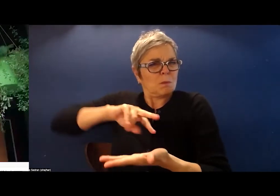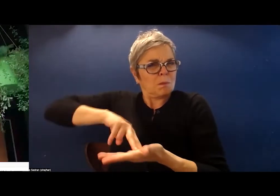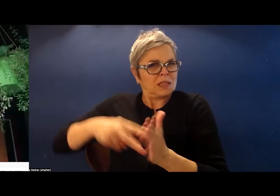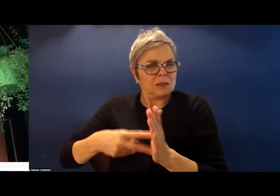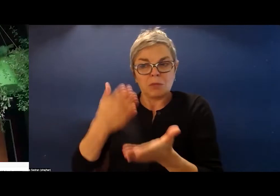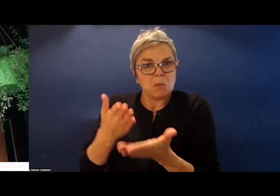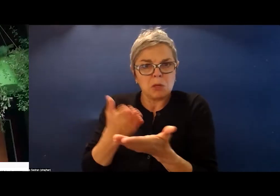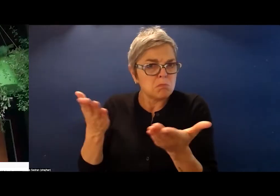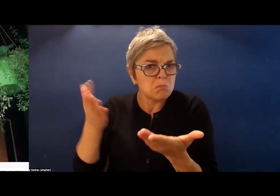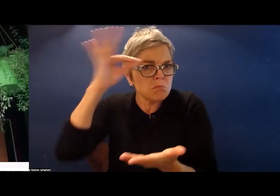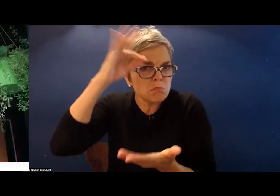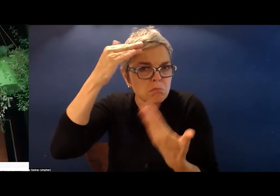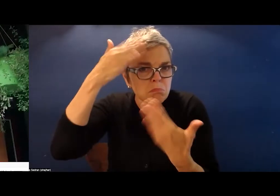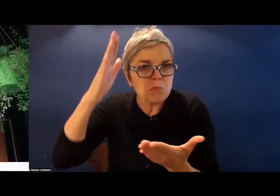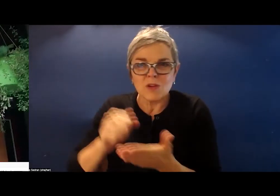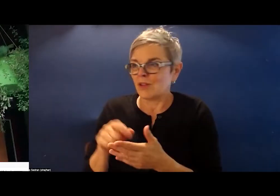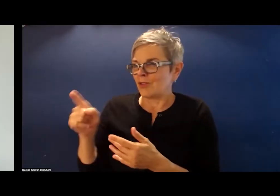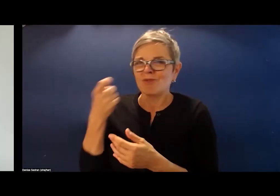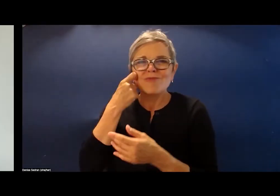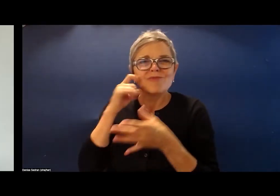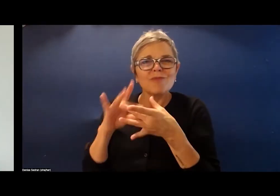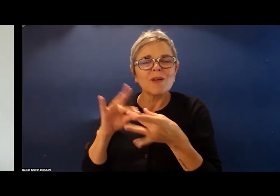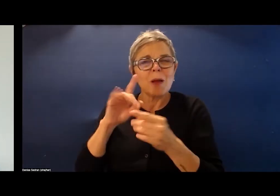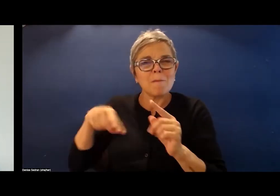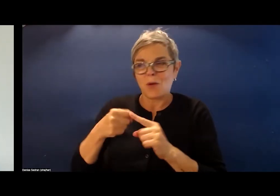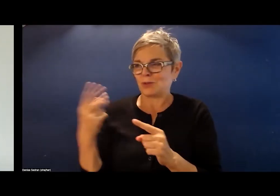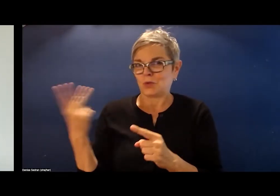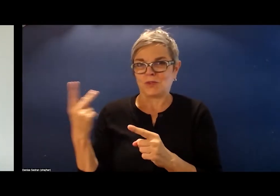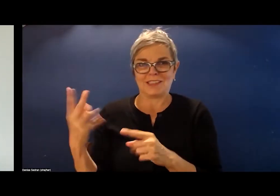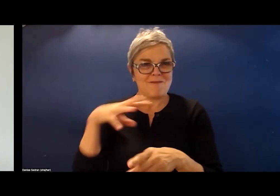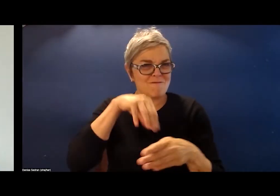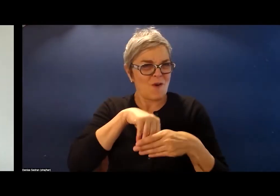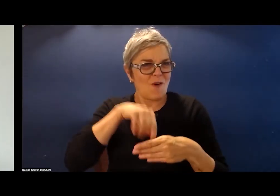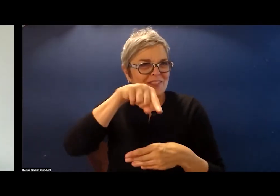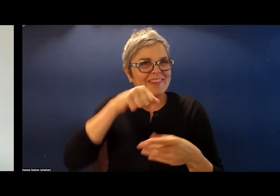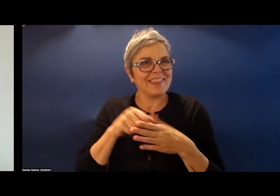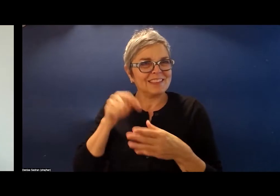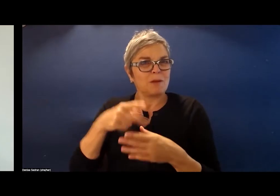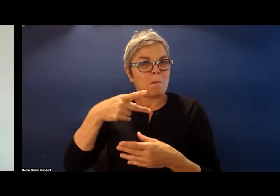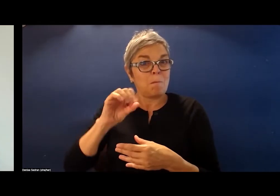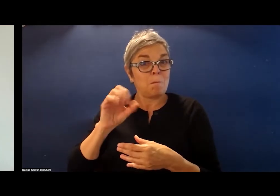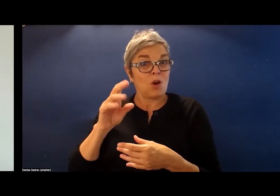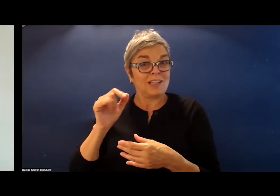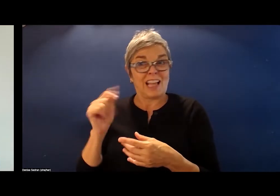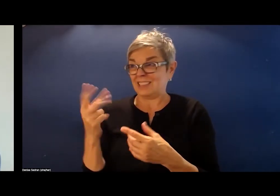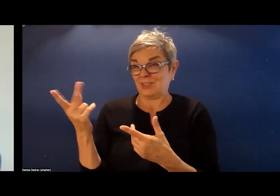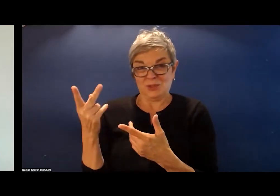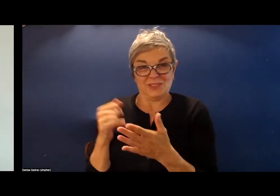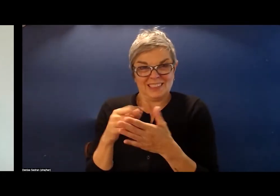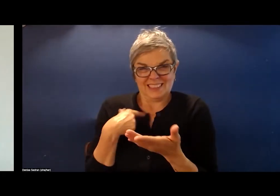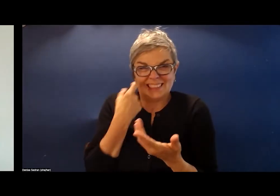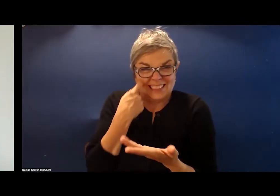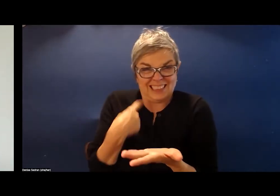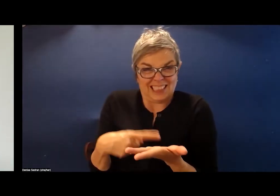And it strikes me that your recent anecdote talking about our participation in this podcast might be a useful place to begin.